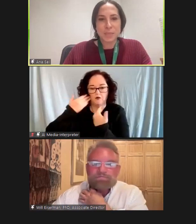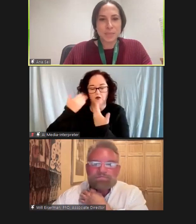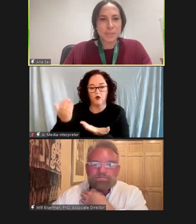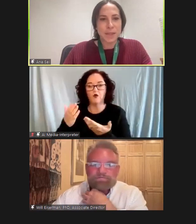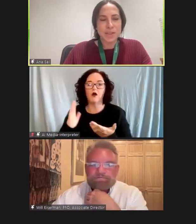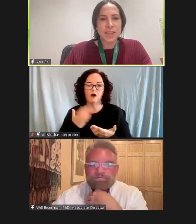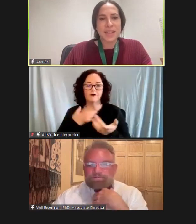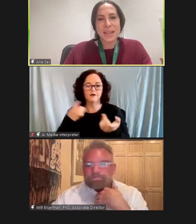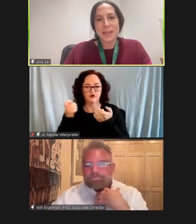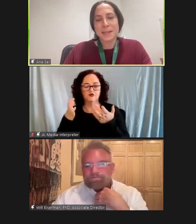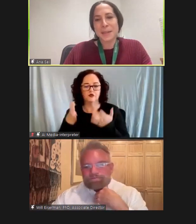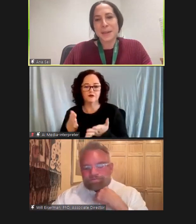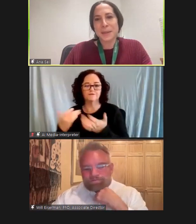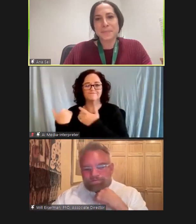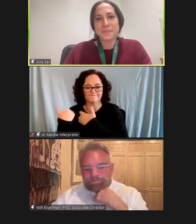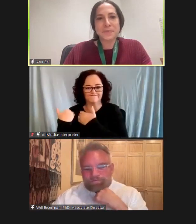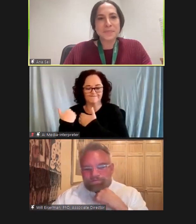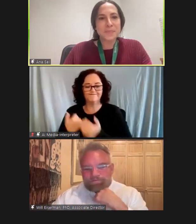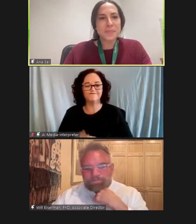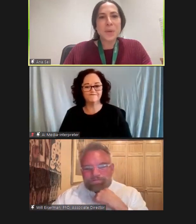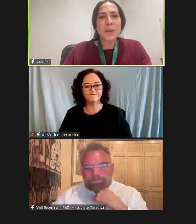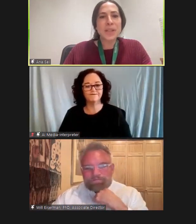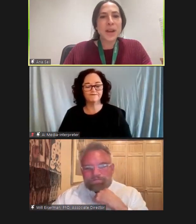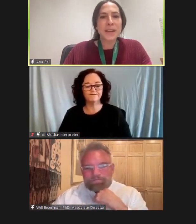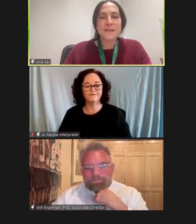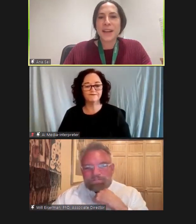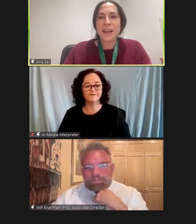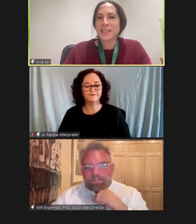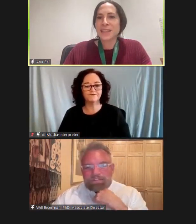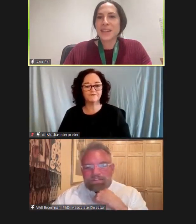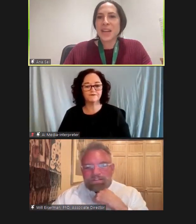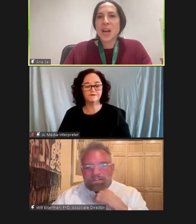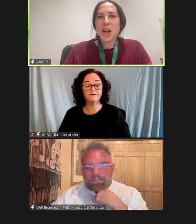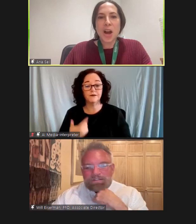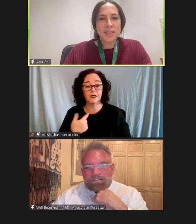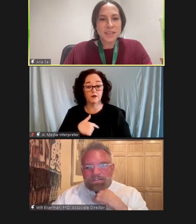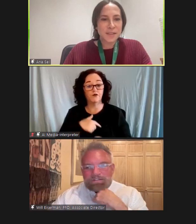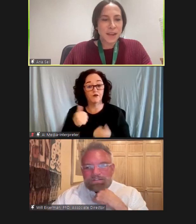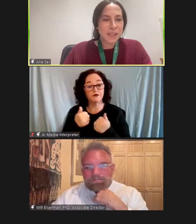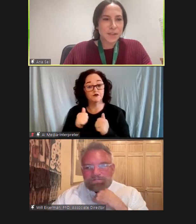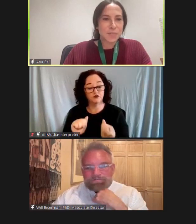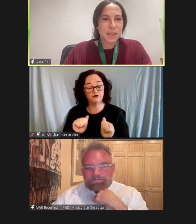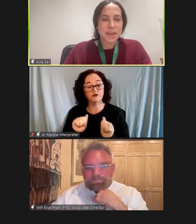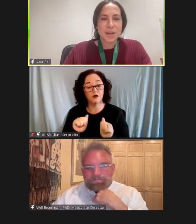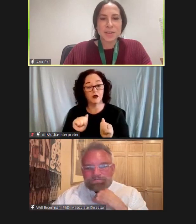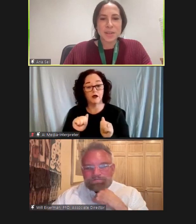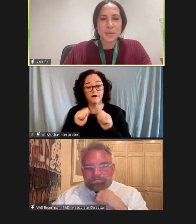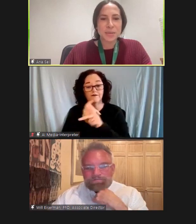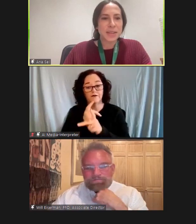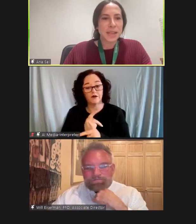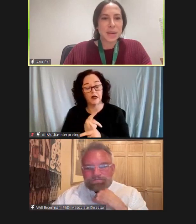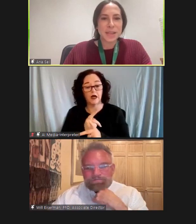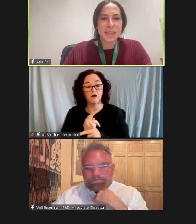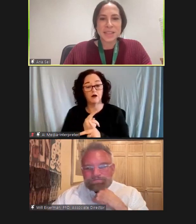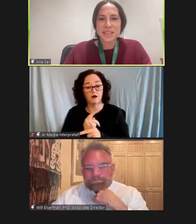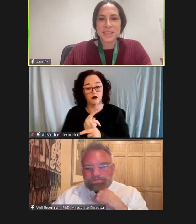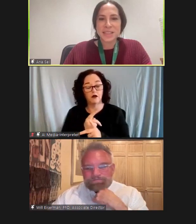budget and um we try and find coste